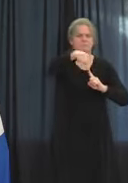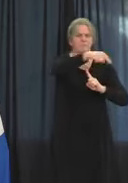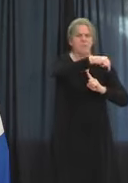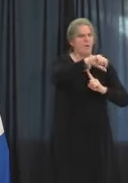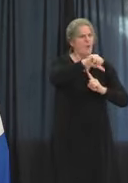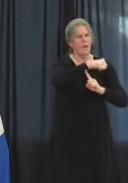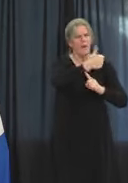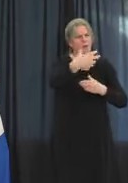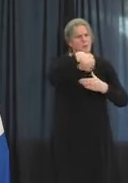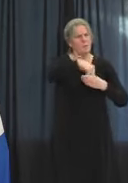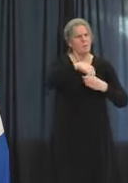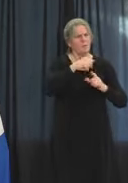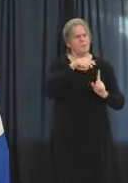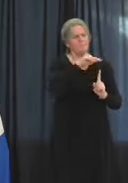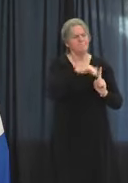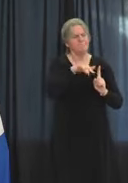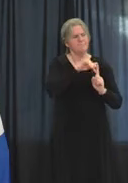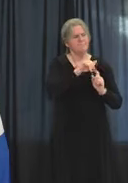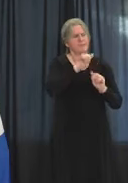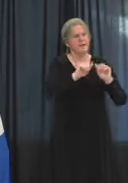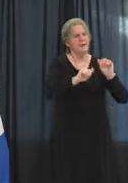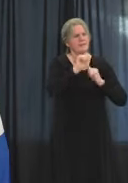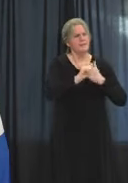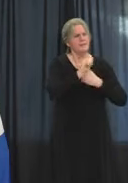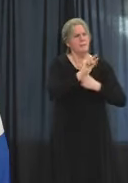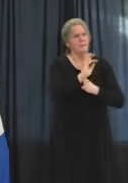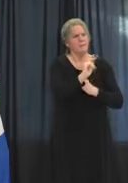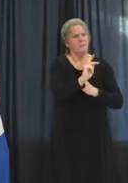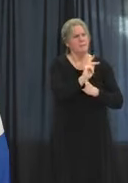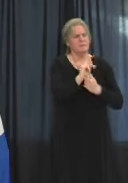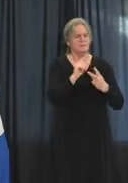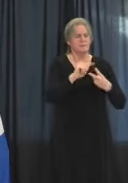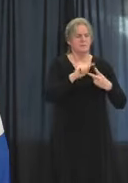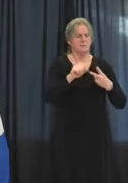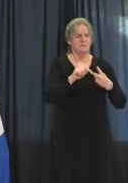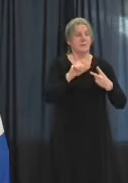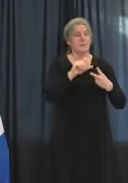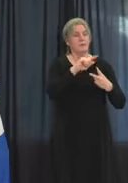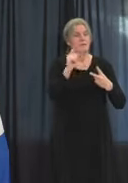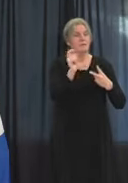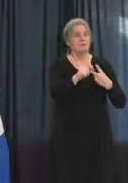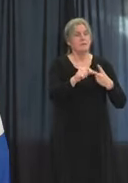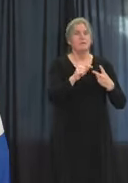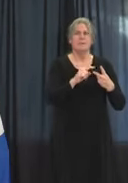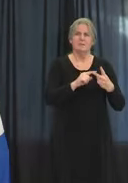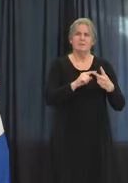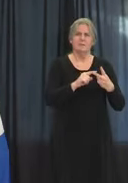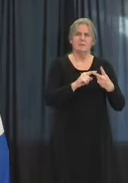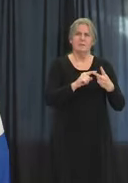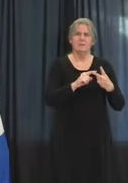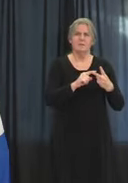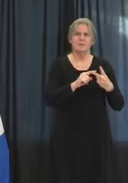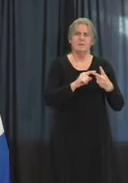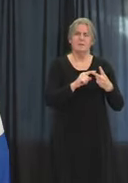I was wondering what other factors are considered? And my second question is, how